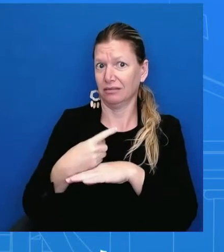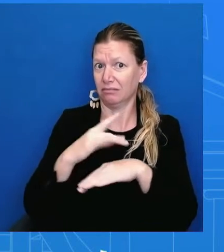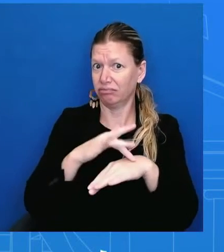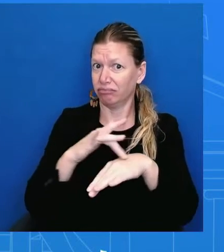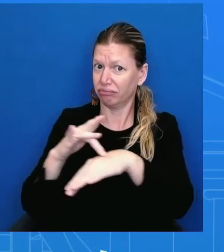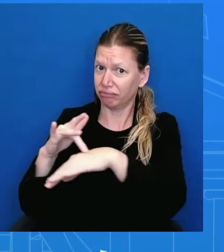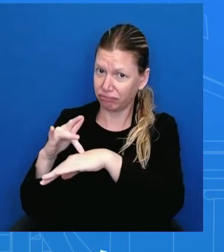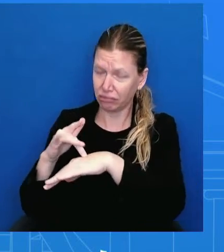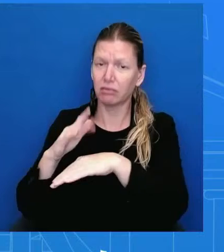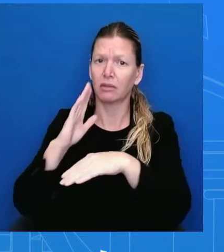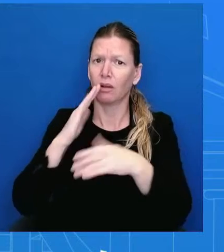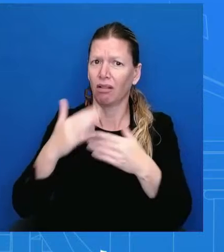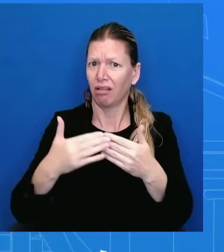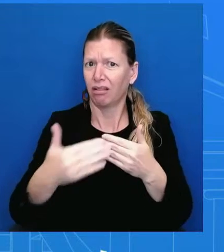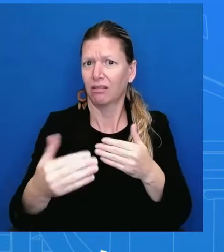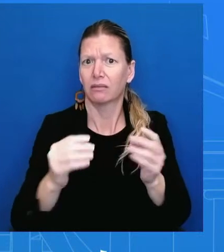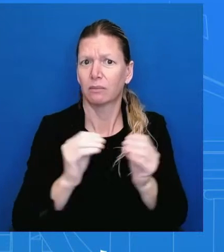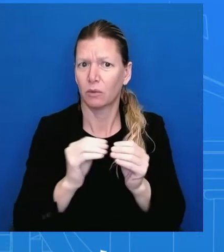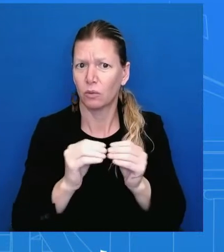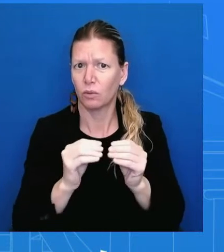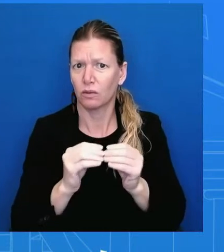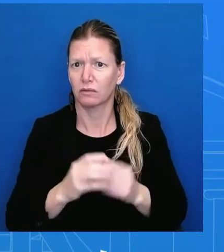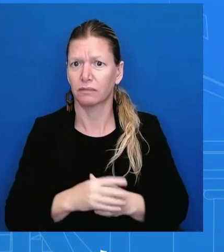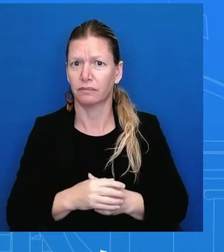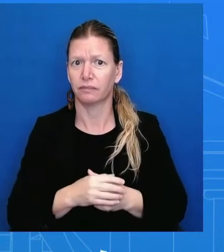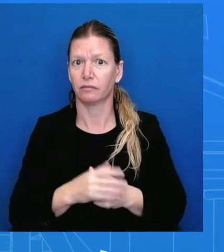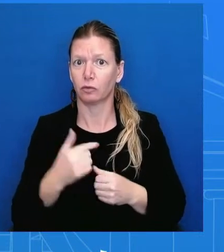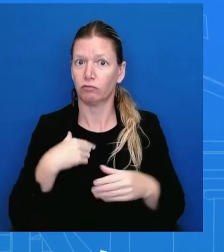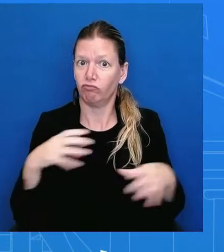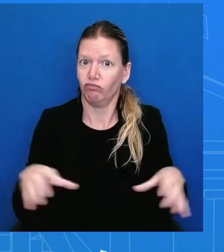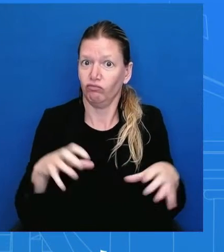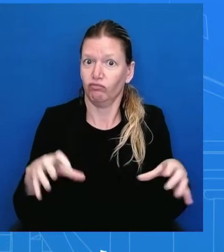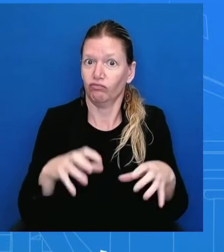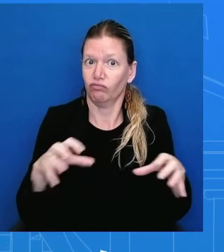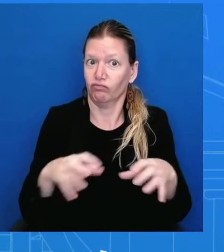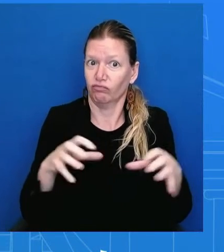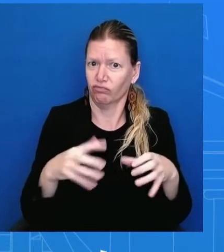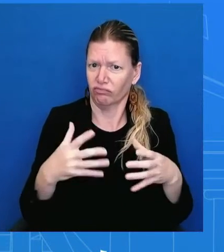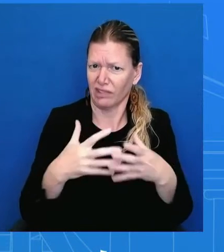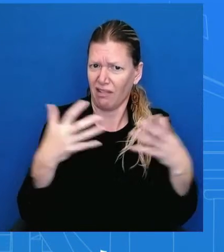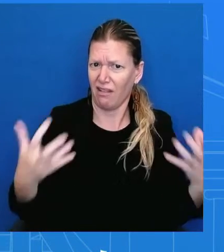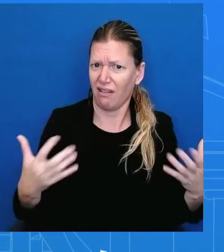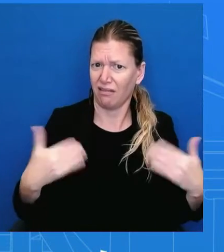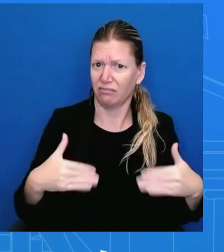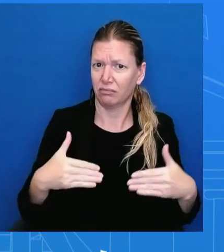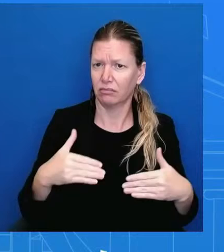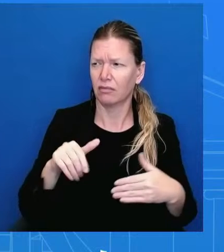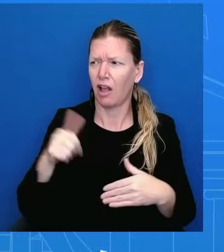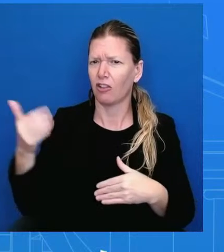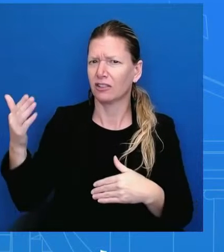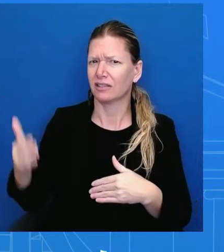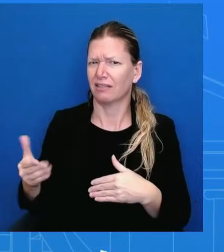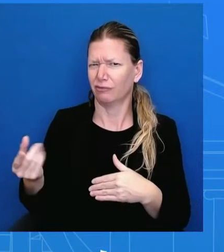and what the other side is doing -- a stark difference. And so, the president is committed. He's going to continue to do that.